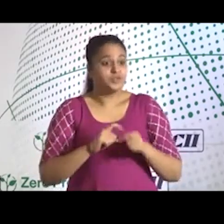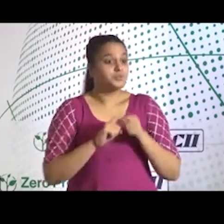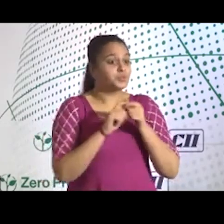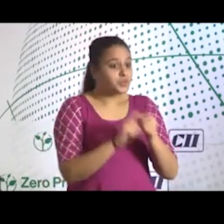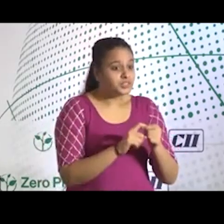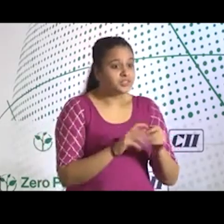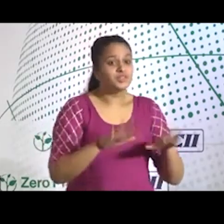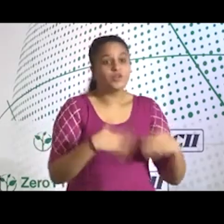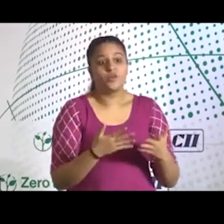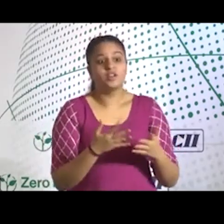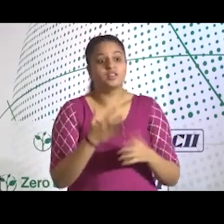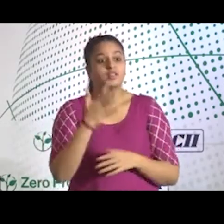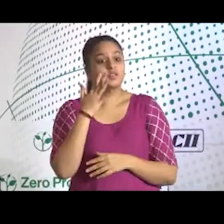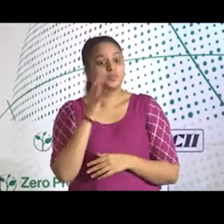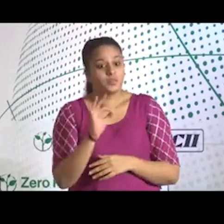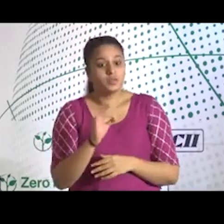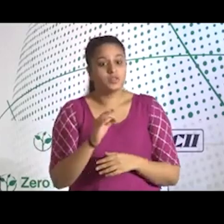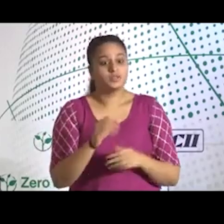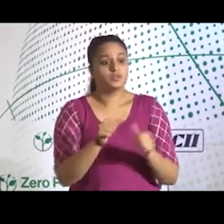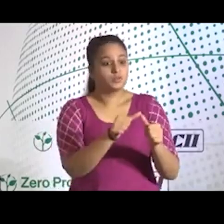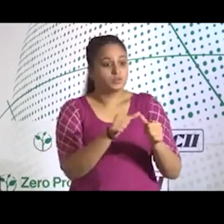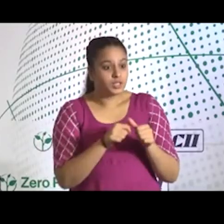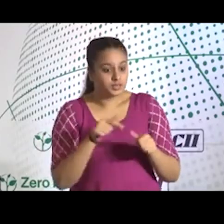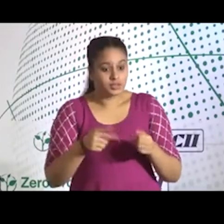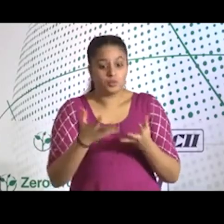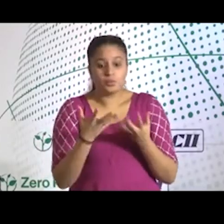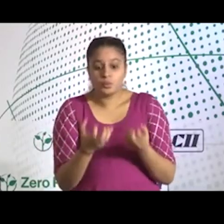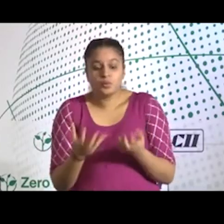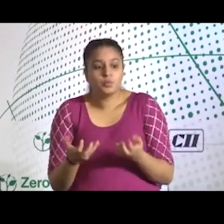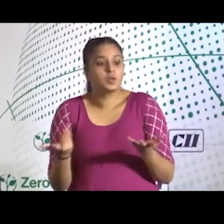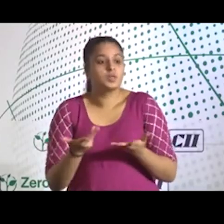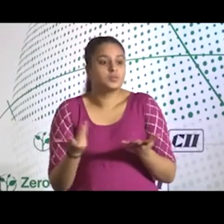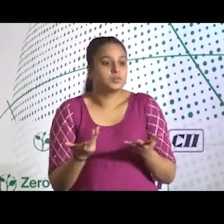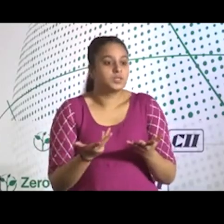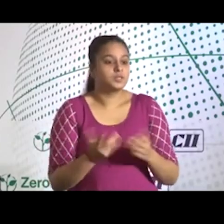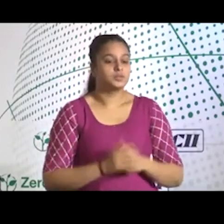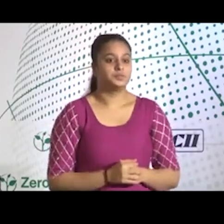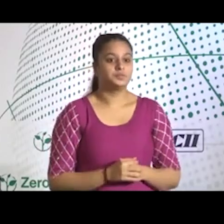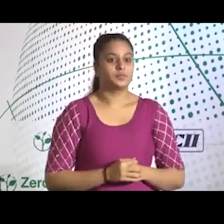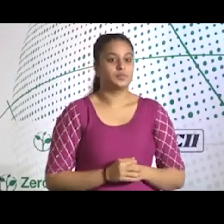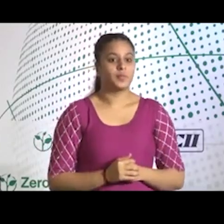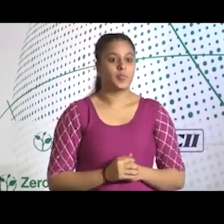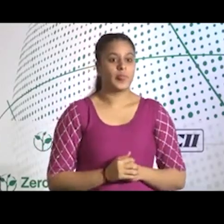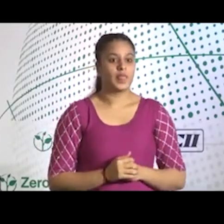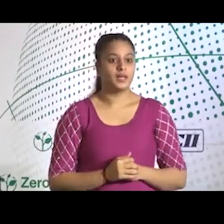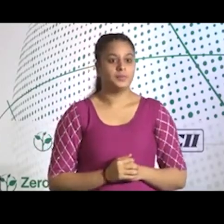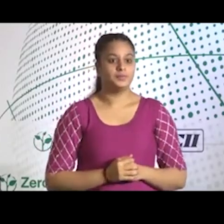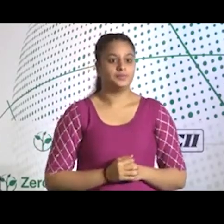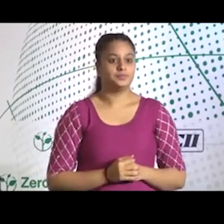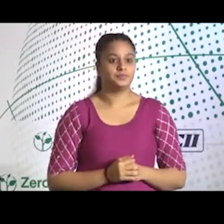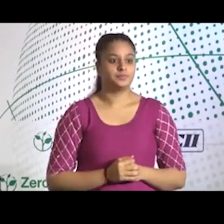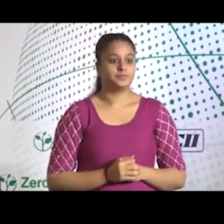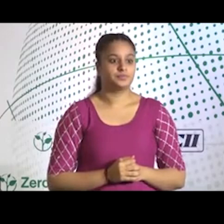and to ensure that we get what we want from networks like these. So today, you know,